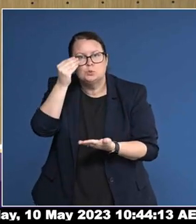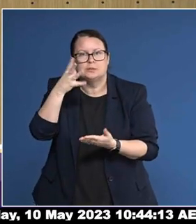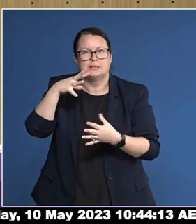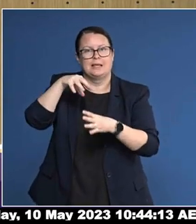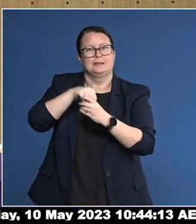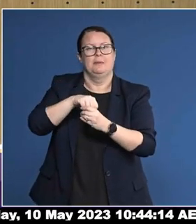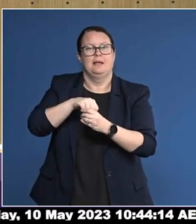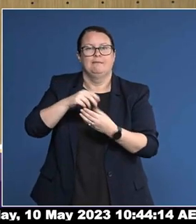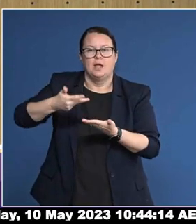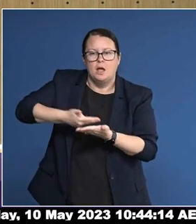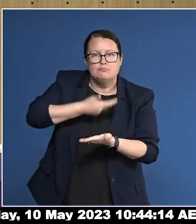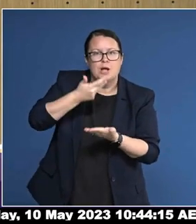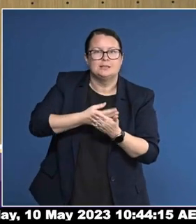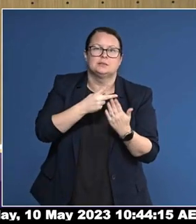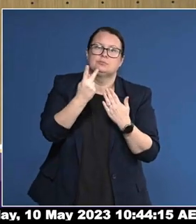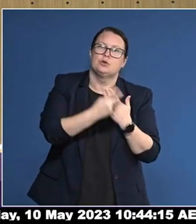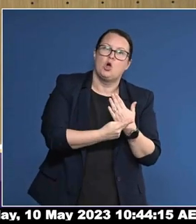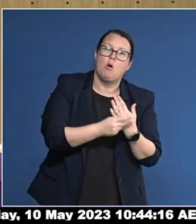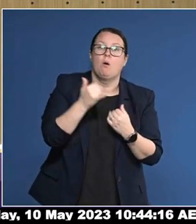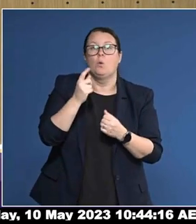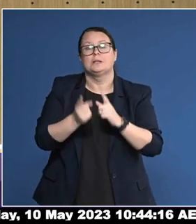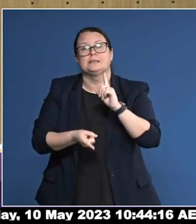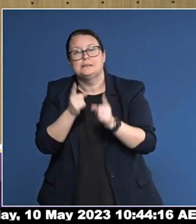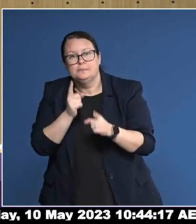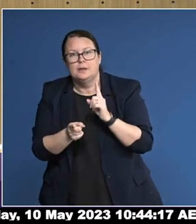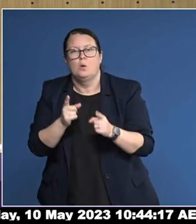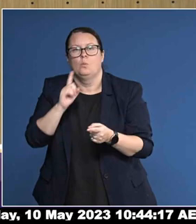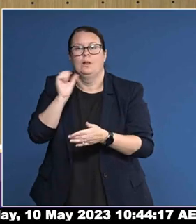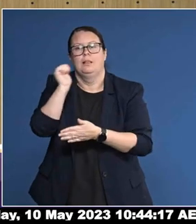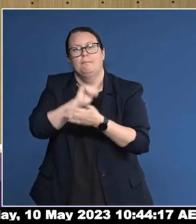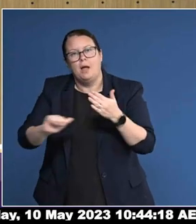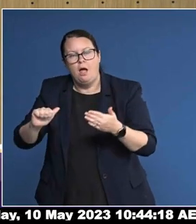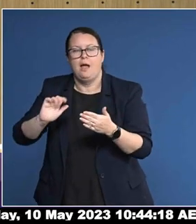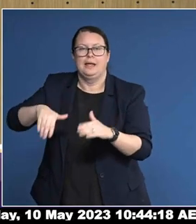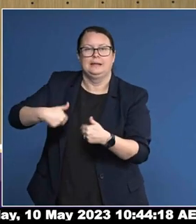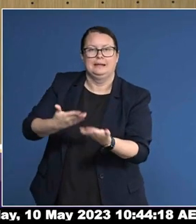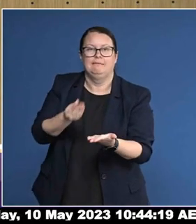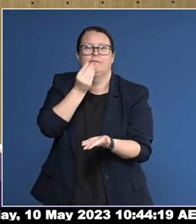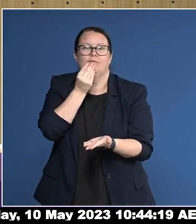breakfast program or, at times, will purchase or provide food for individual